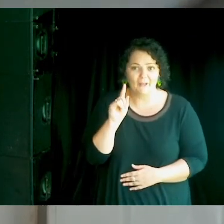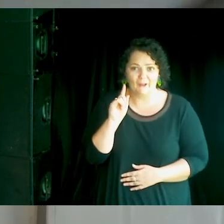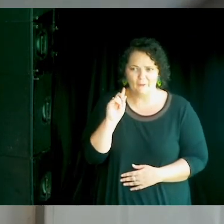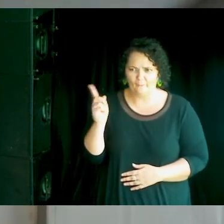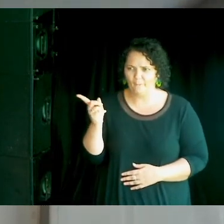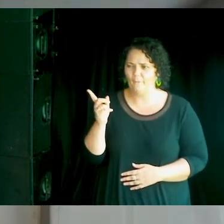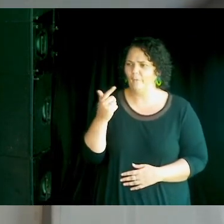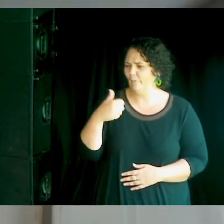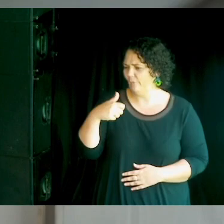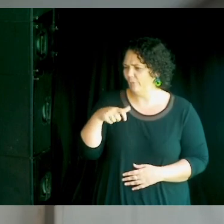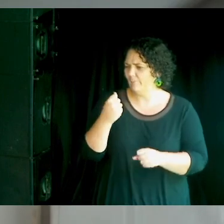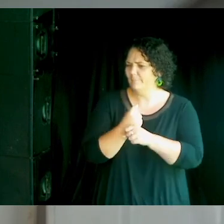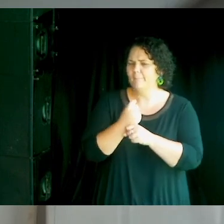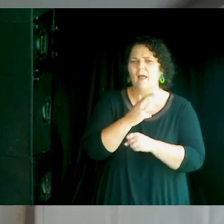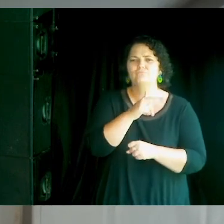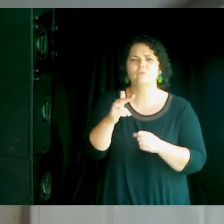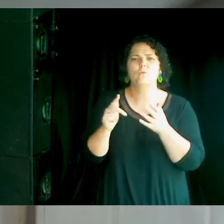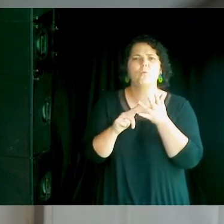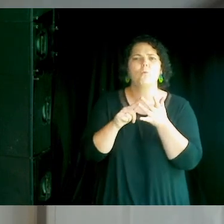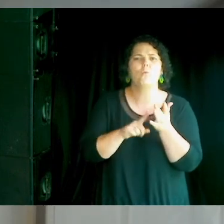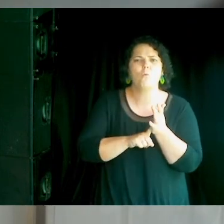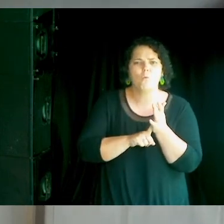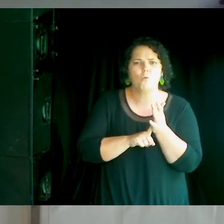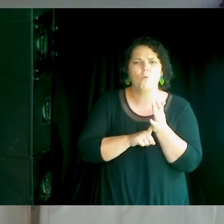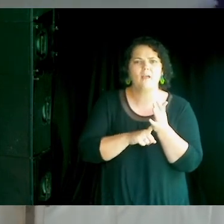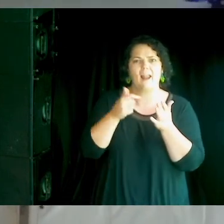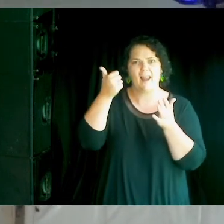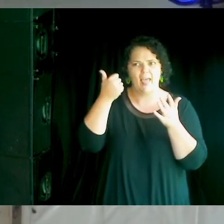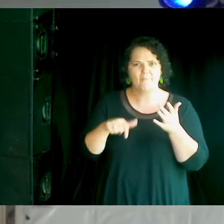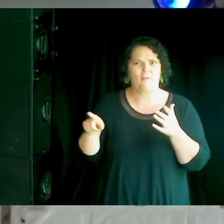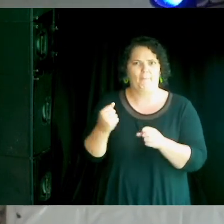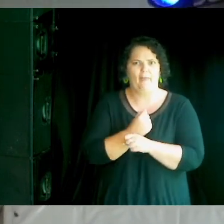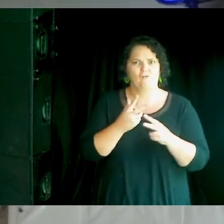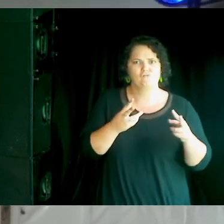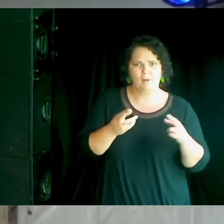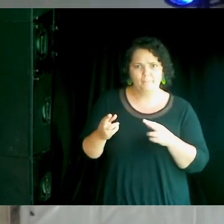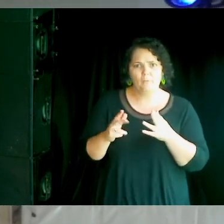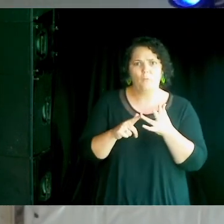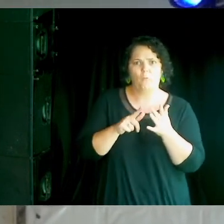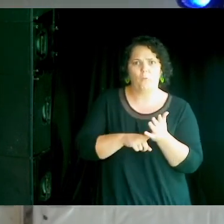prawns oil you make crab you make crab oil I make products and prawns they are all crustacean